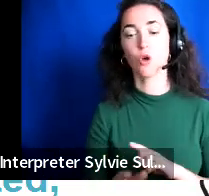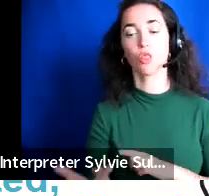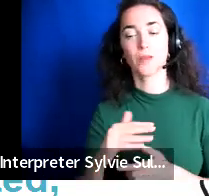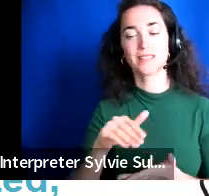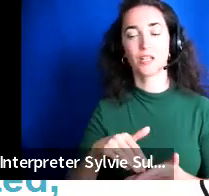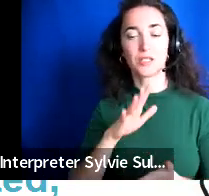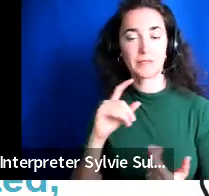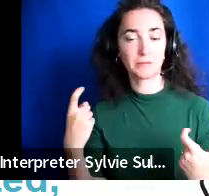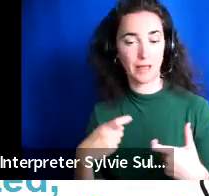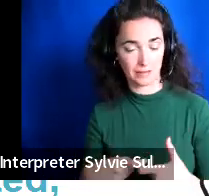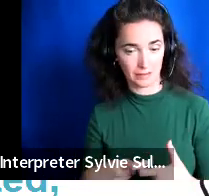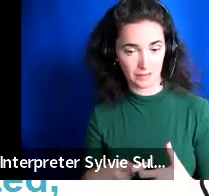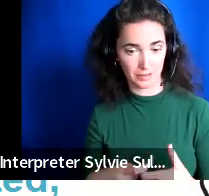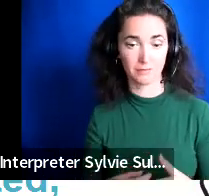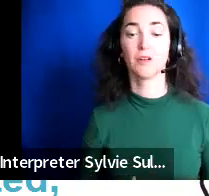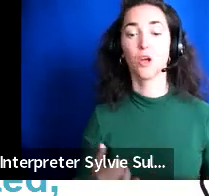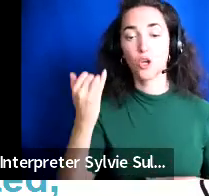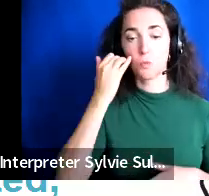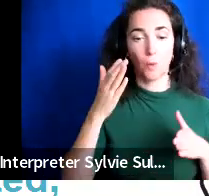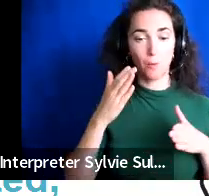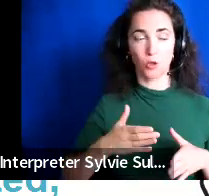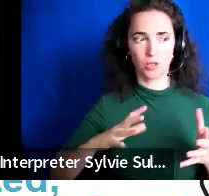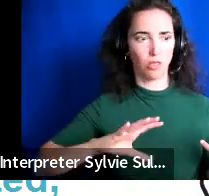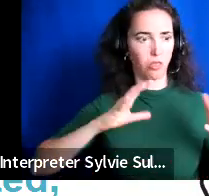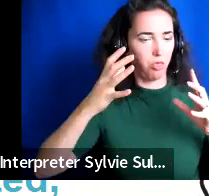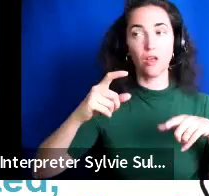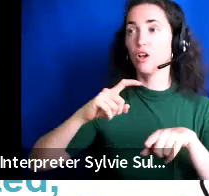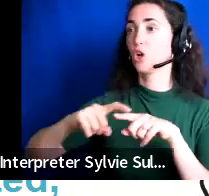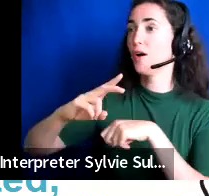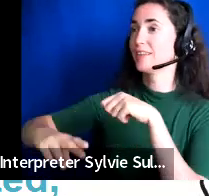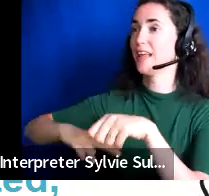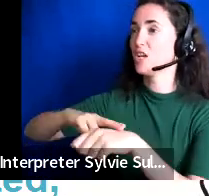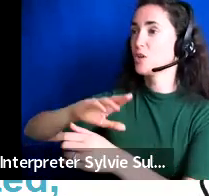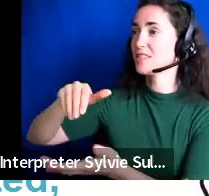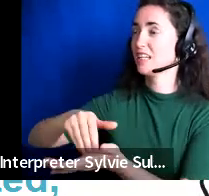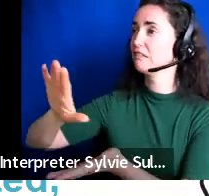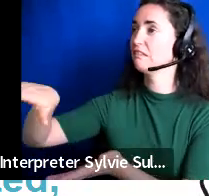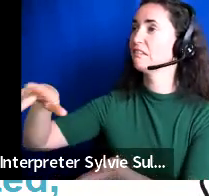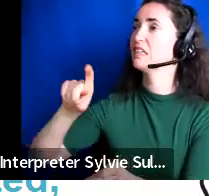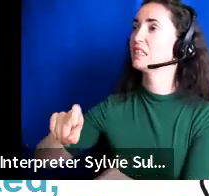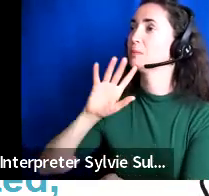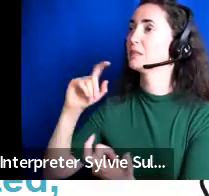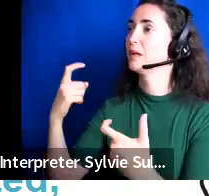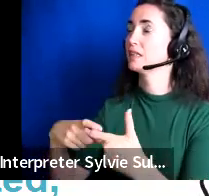So if a someone is in a crisis, they call the National Line, and they need us the Spanish resources.